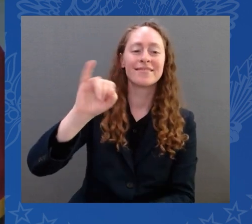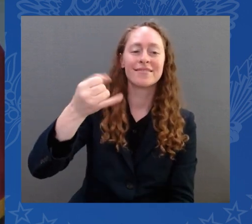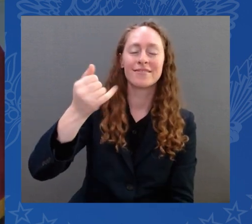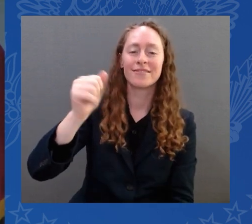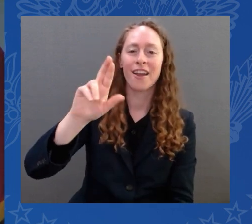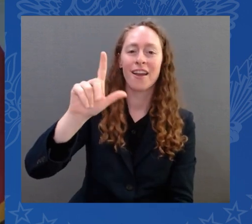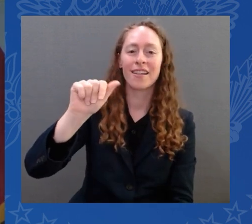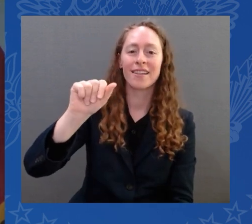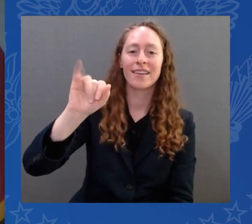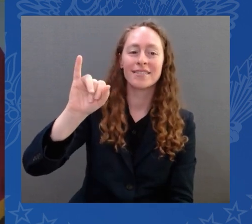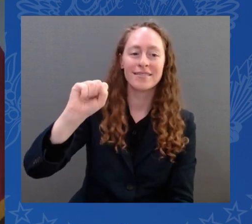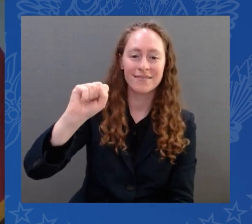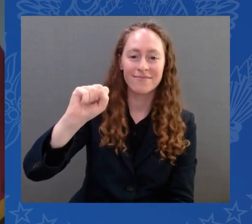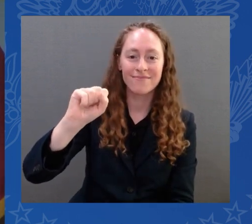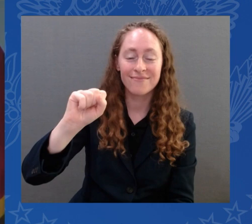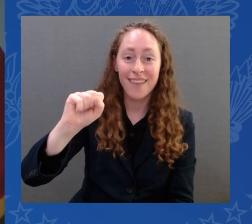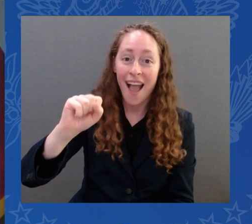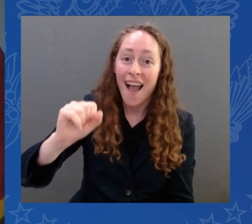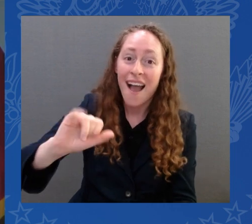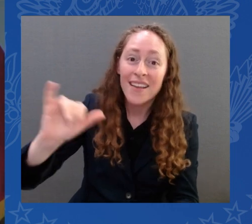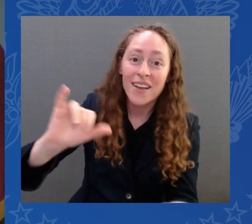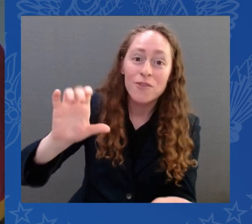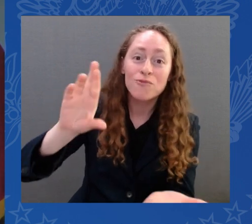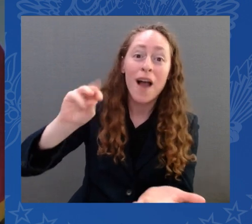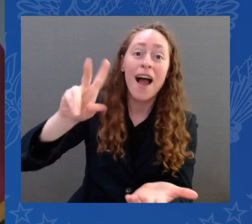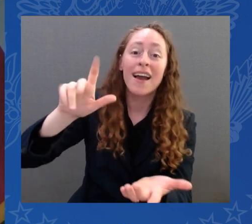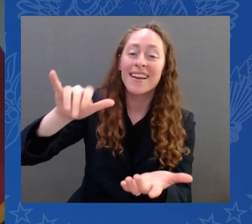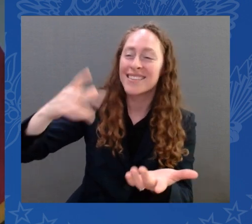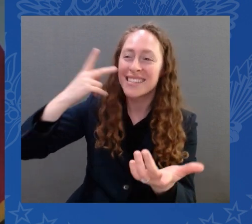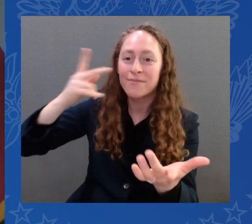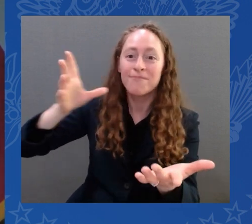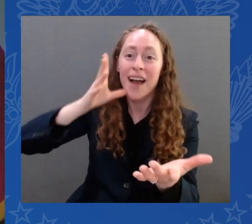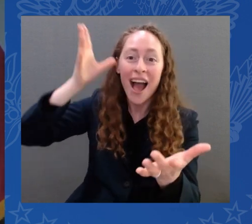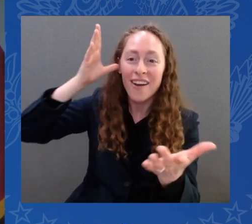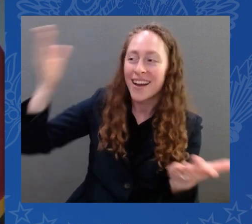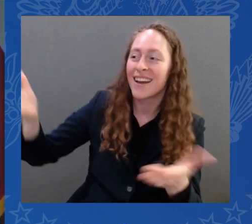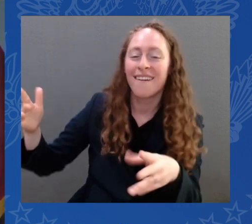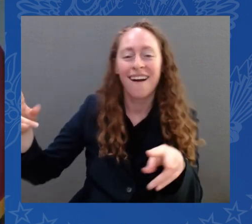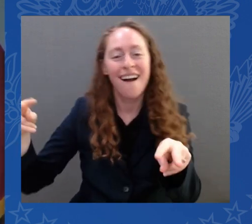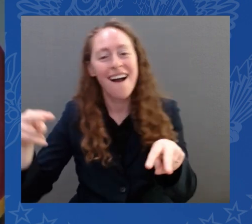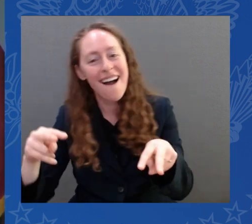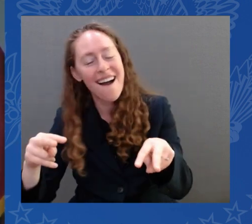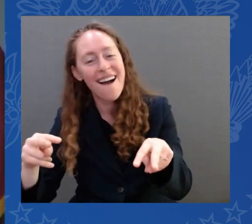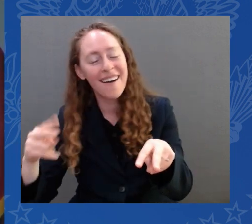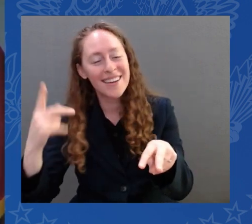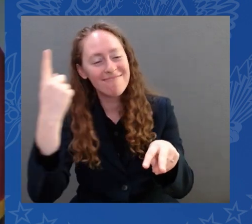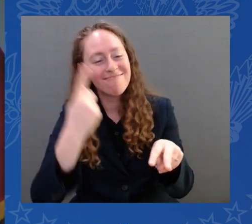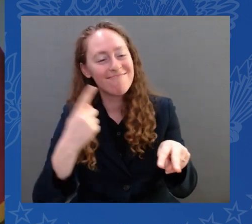And, by the way -- and I know -- you know that all midshipmen here